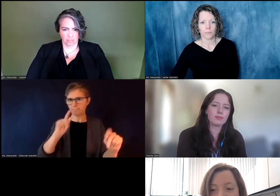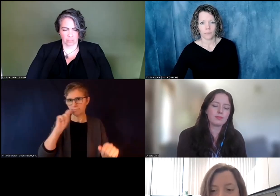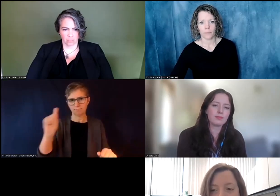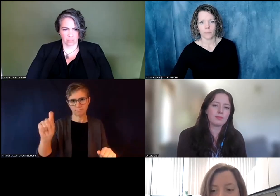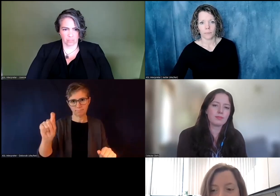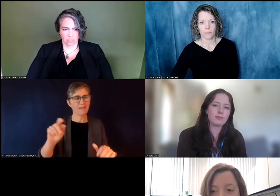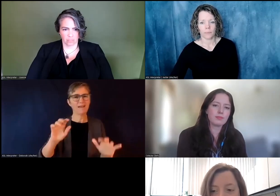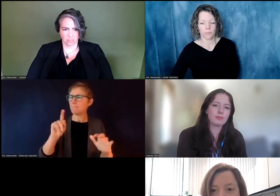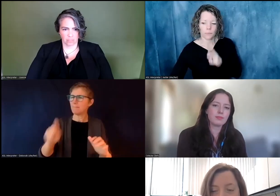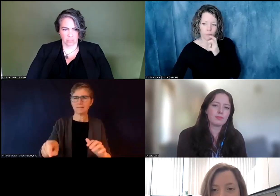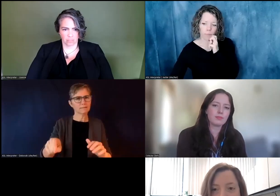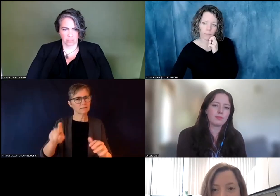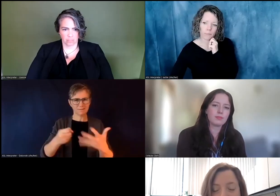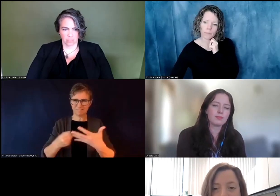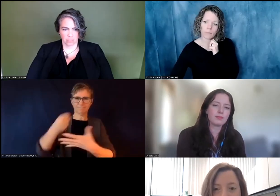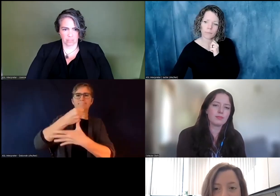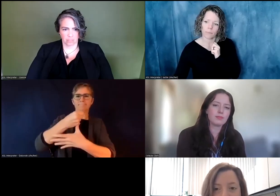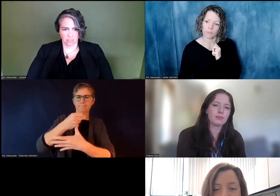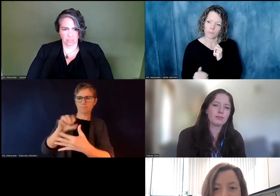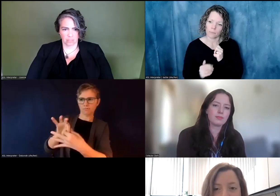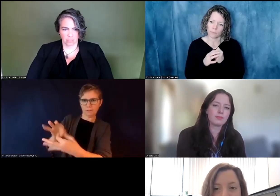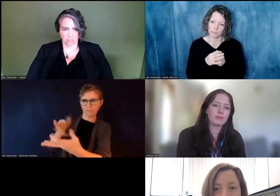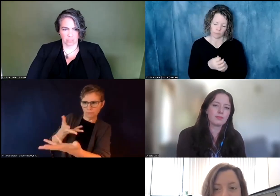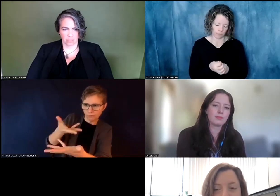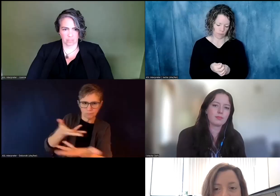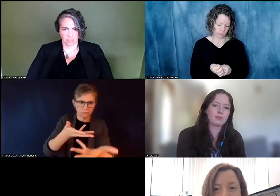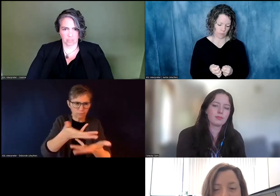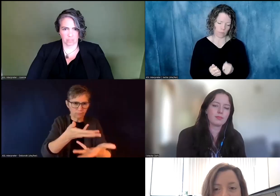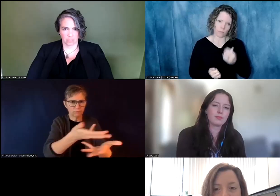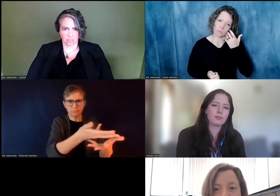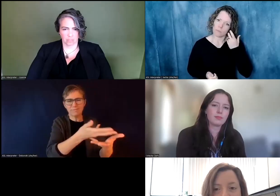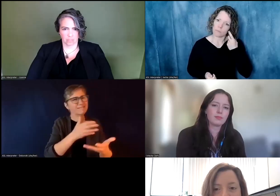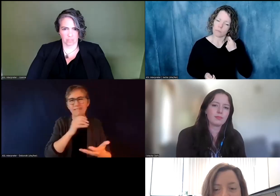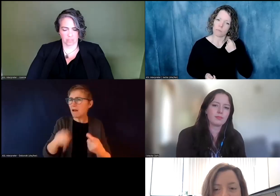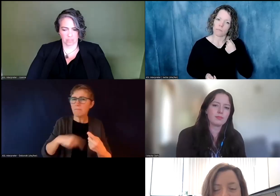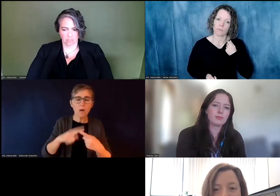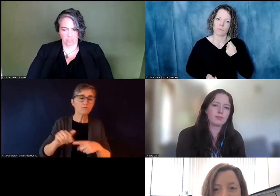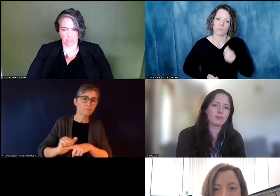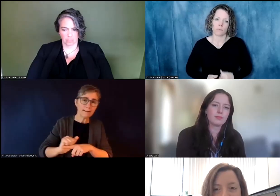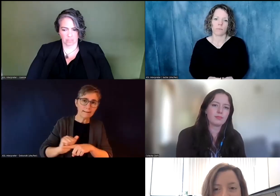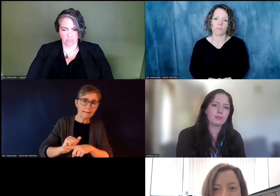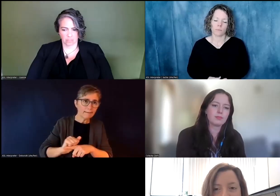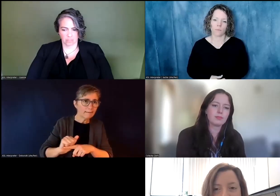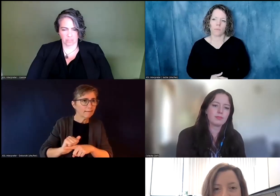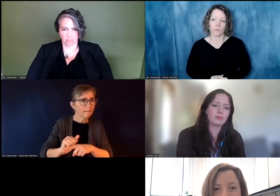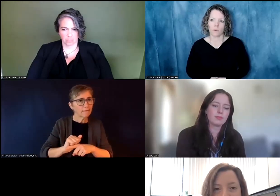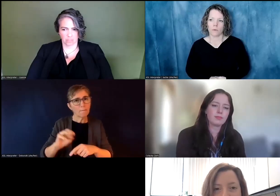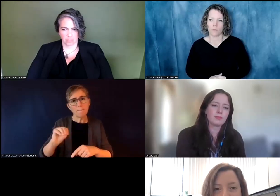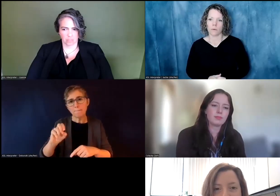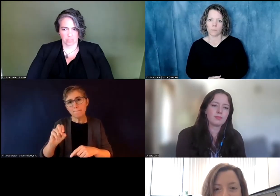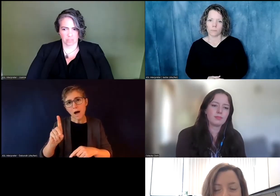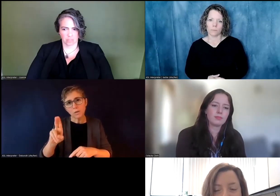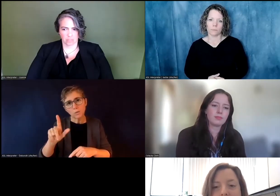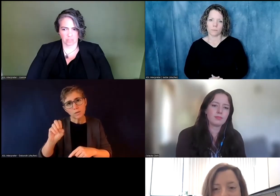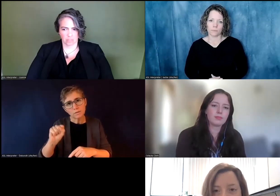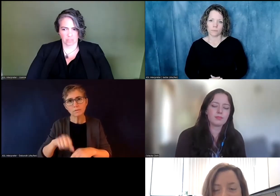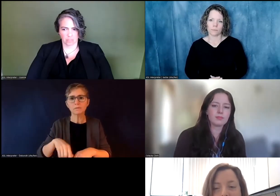has to happen. It isn't about training modules. It's really, it's about building relationships